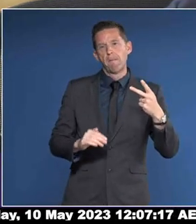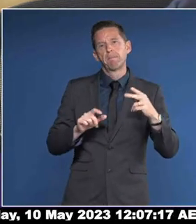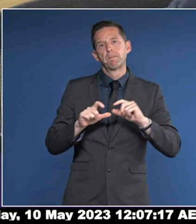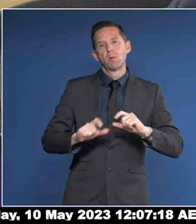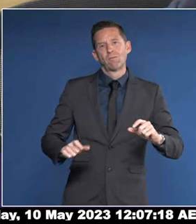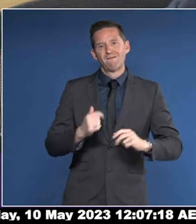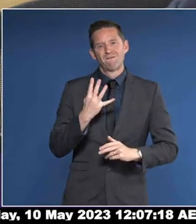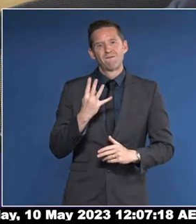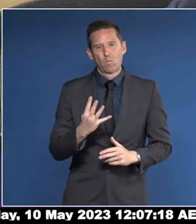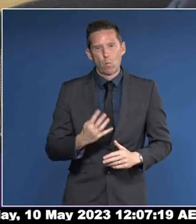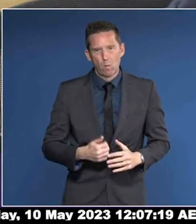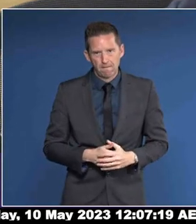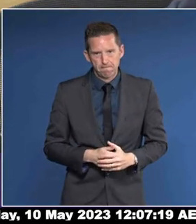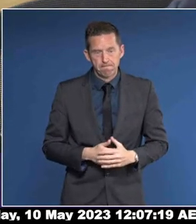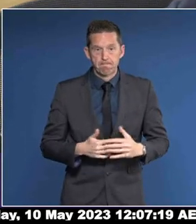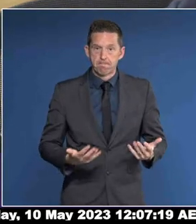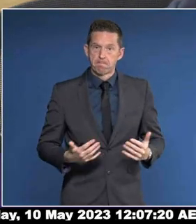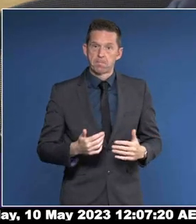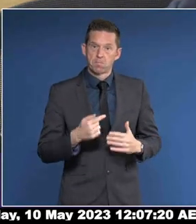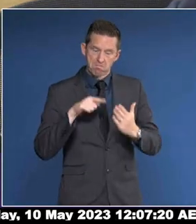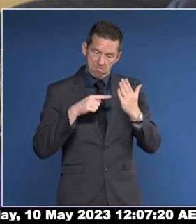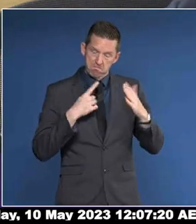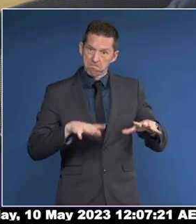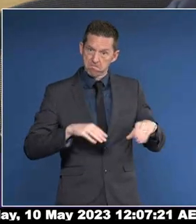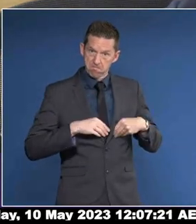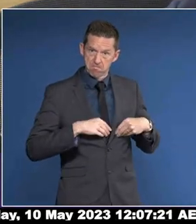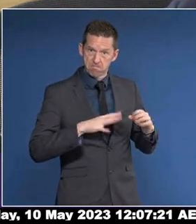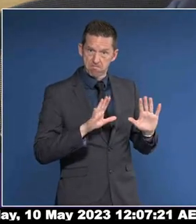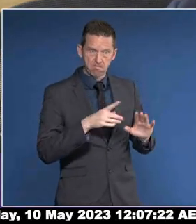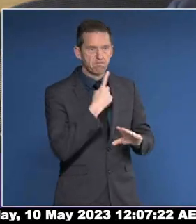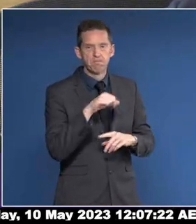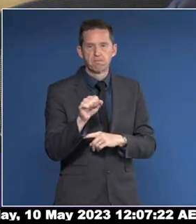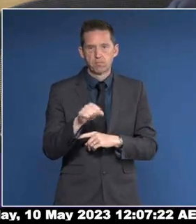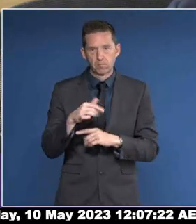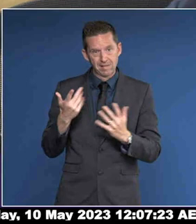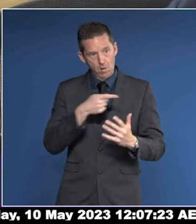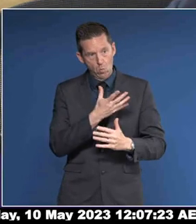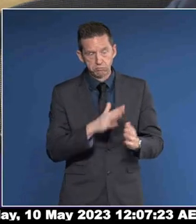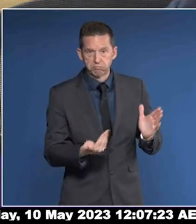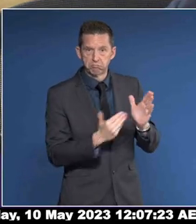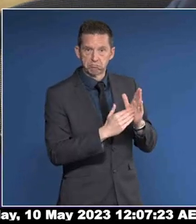So, can we take that as read? Yes. MS EASTMAN: Unless there's anything you want to tell the Royal Commission about your experience?